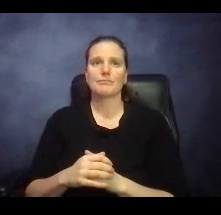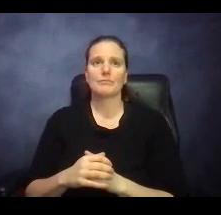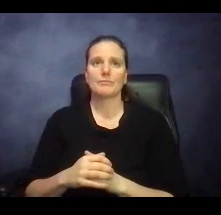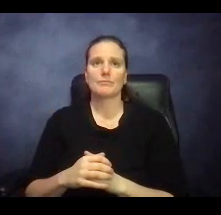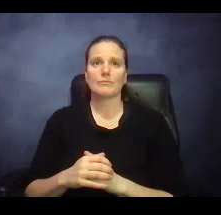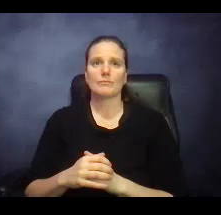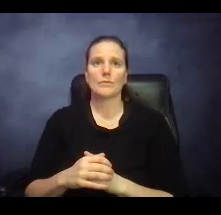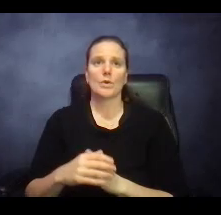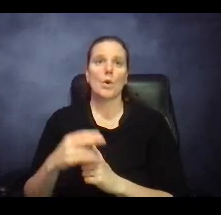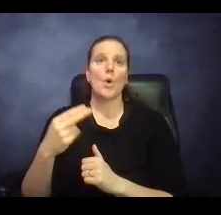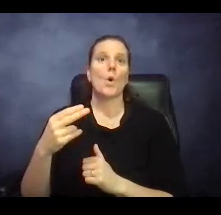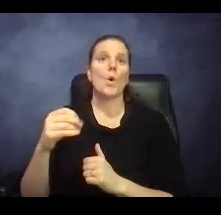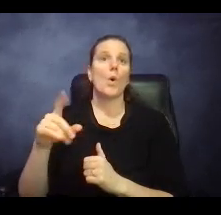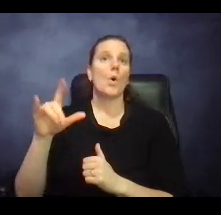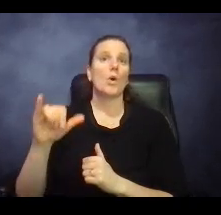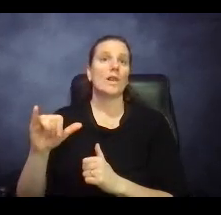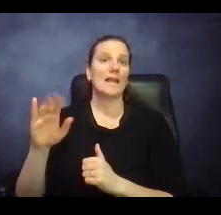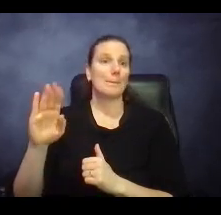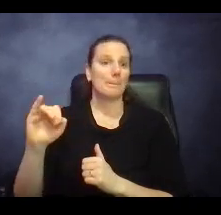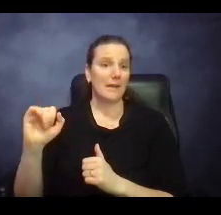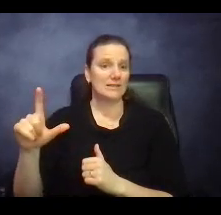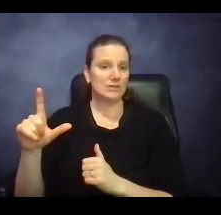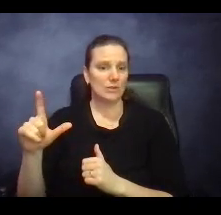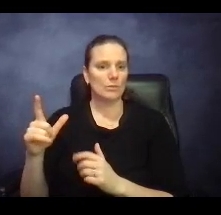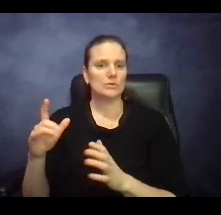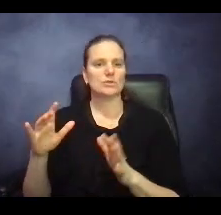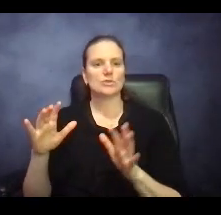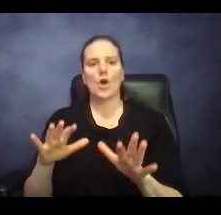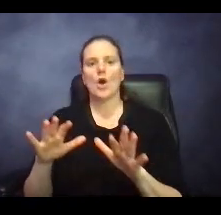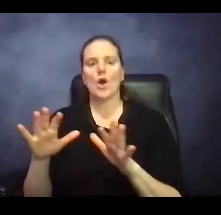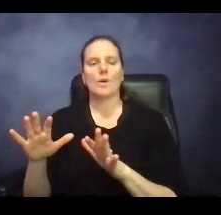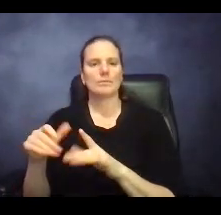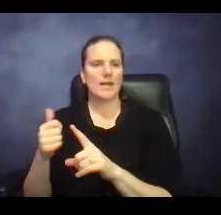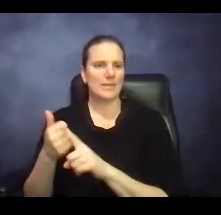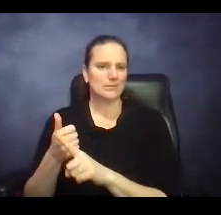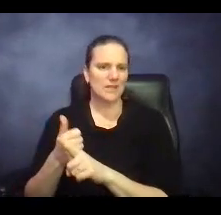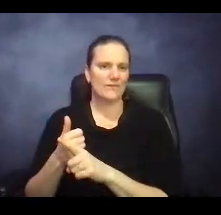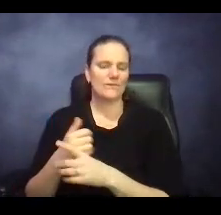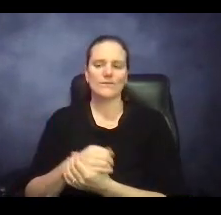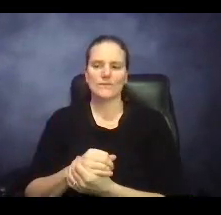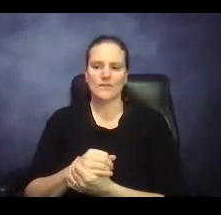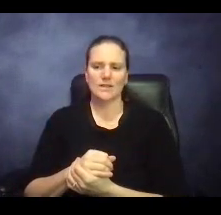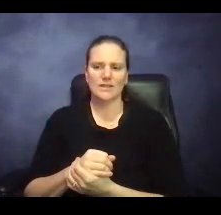So as an herb that you can buy just by itself. I do like trying these things by themselves. And then there are different blends that I like to recommend.